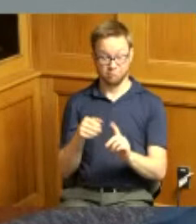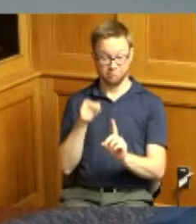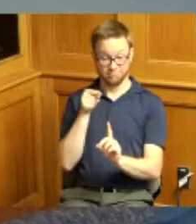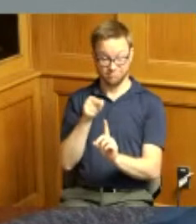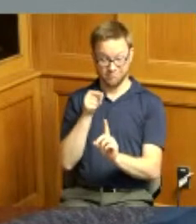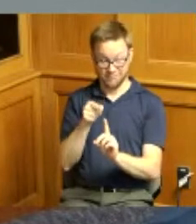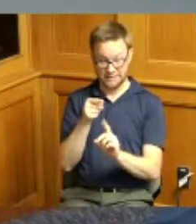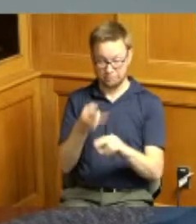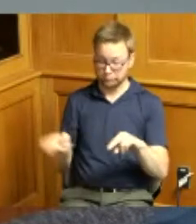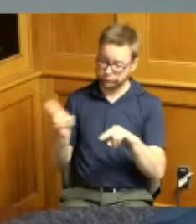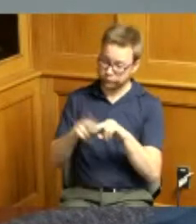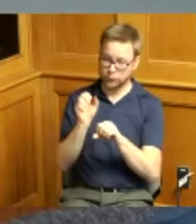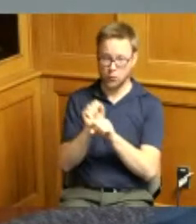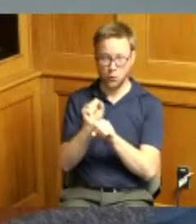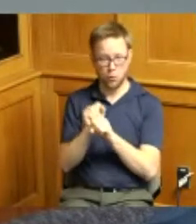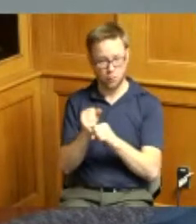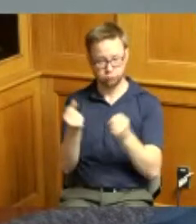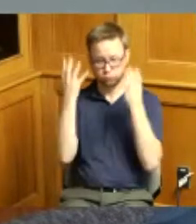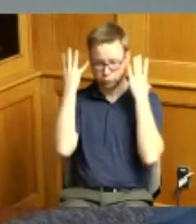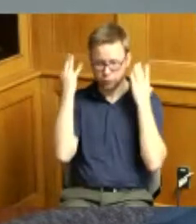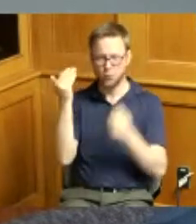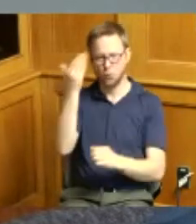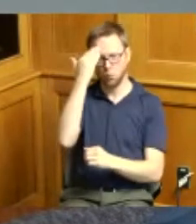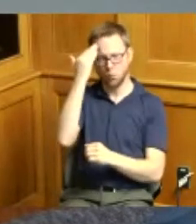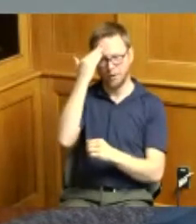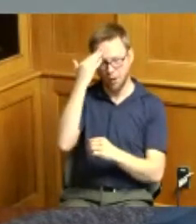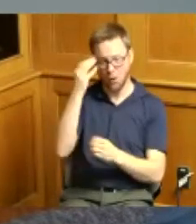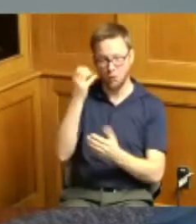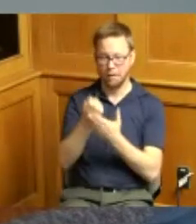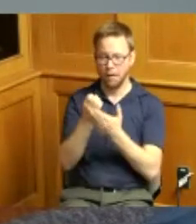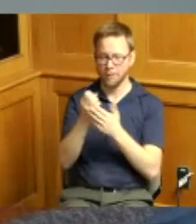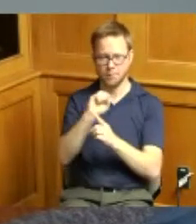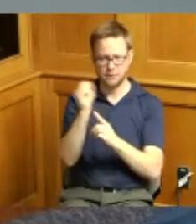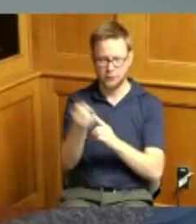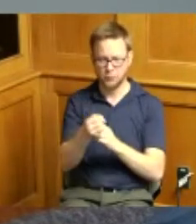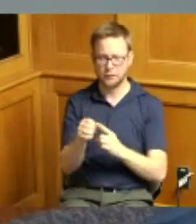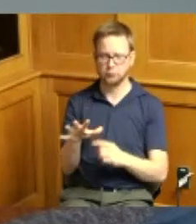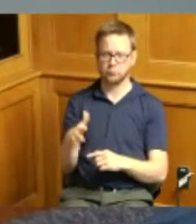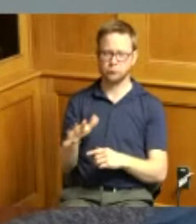we know that we have some economic headwinds that we're currently dealing with in terms of inflation